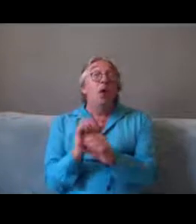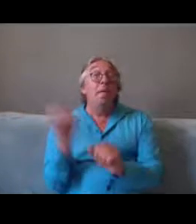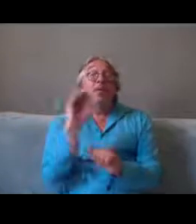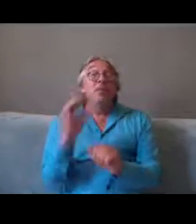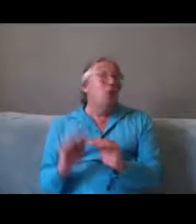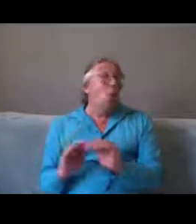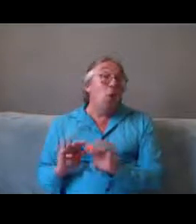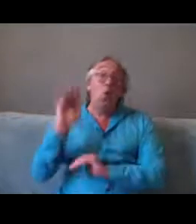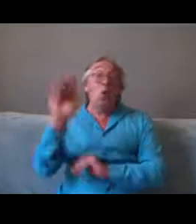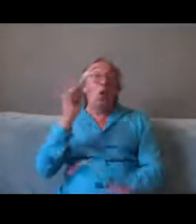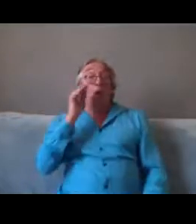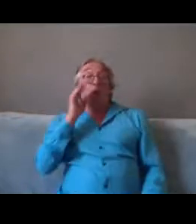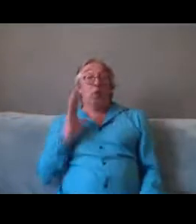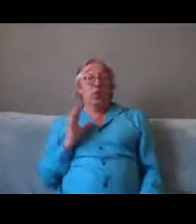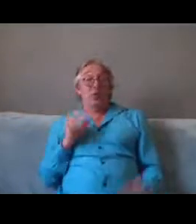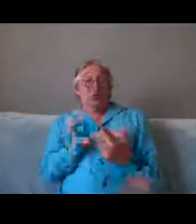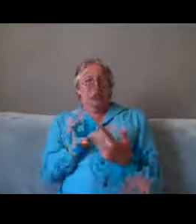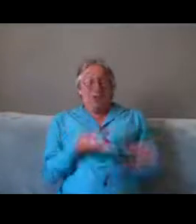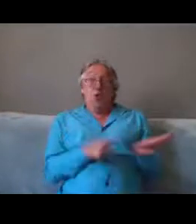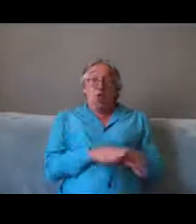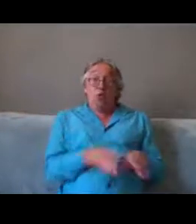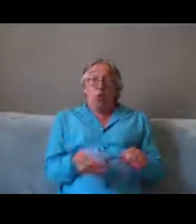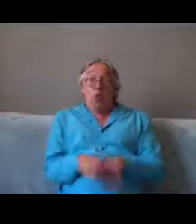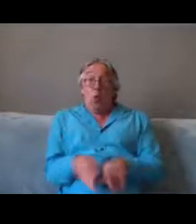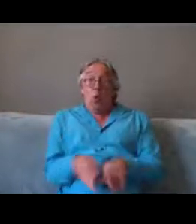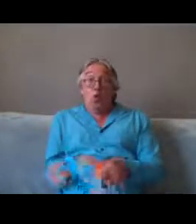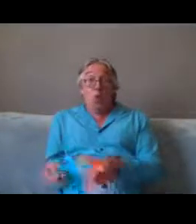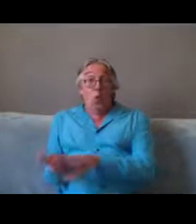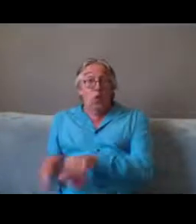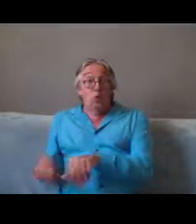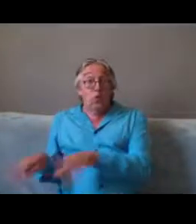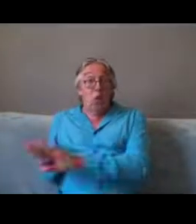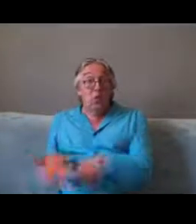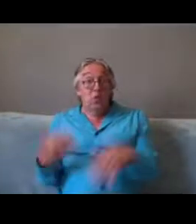And this we tried also for example in the last stakeholder event.